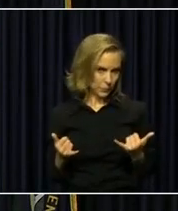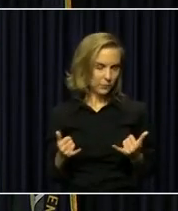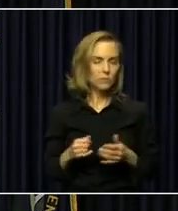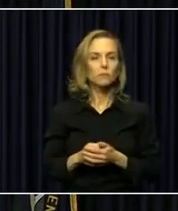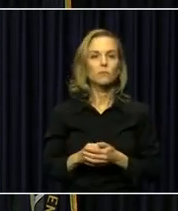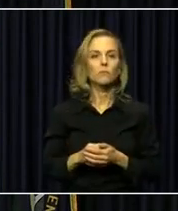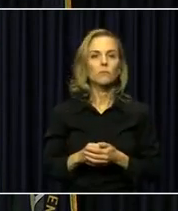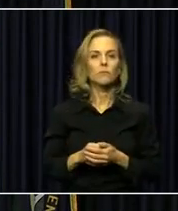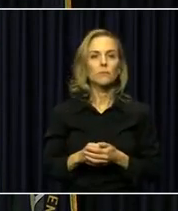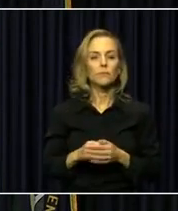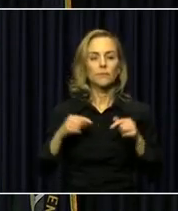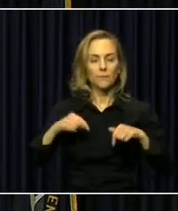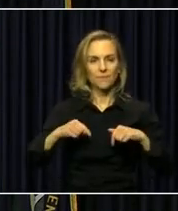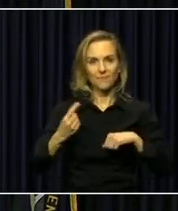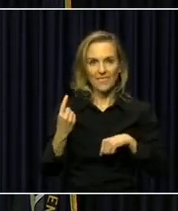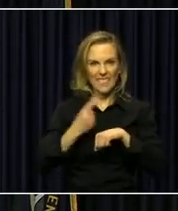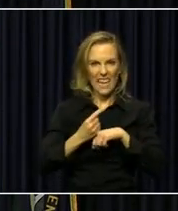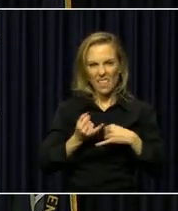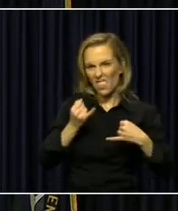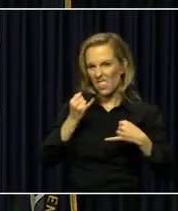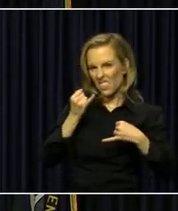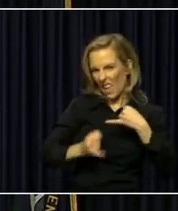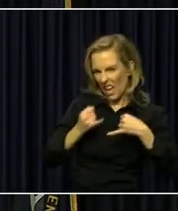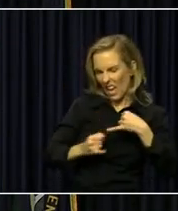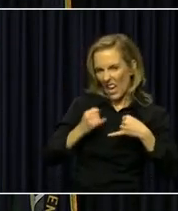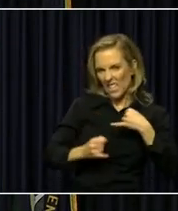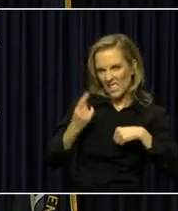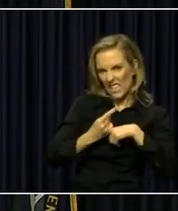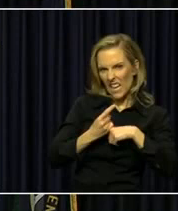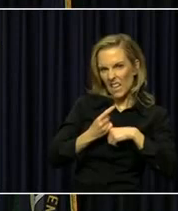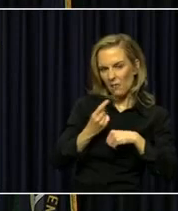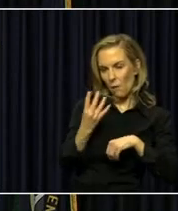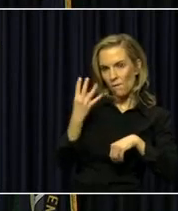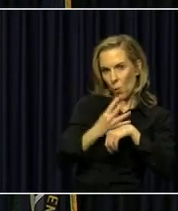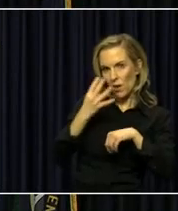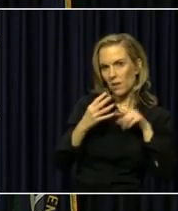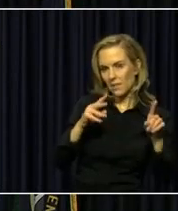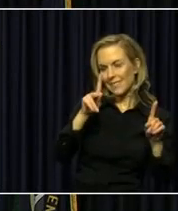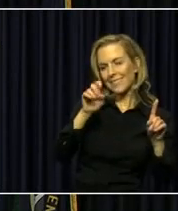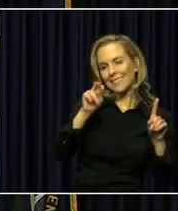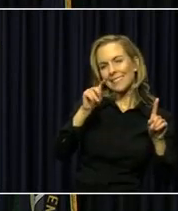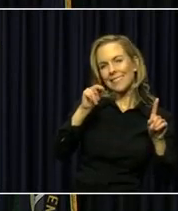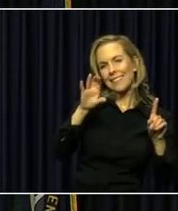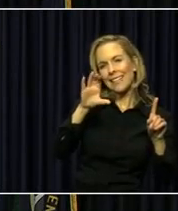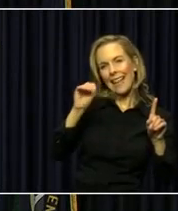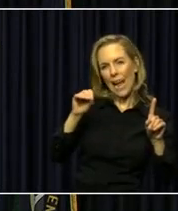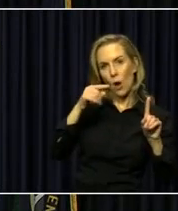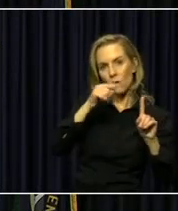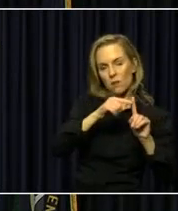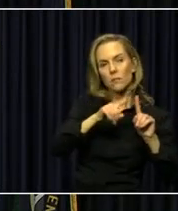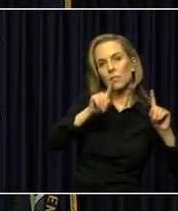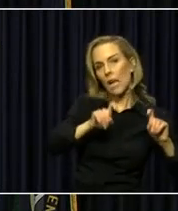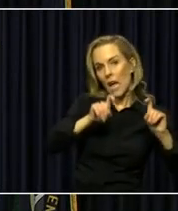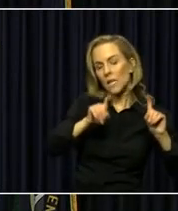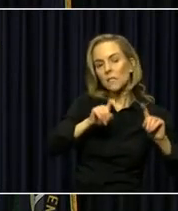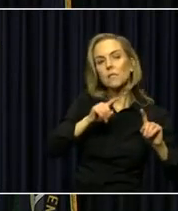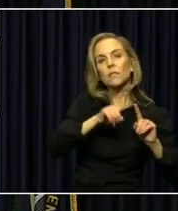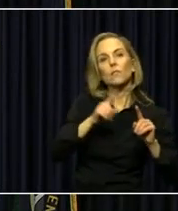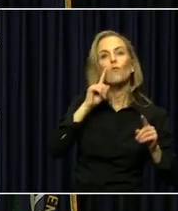PORTAL. IF YOU ARE ANYWHERE IN THOSE REGIONS DUB DO NOT HAVE TO BE IN THAT COUNTY OR EVEN IN A A